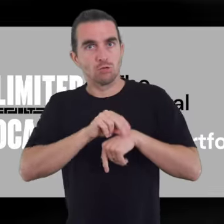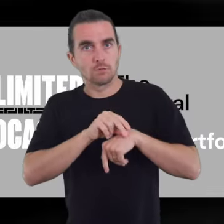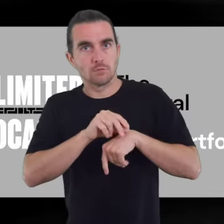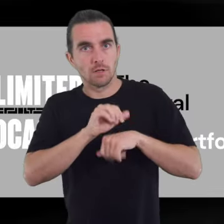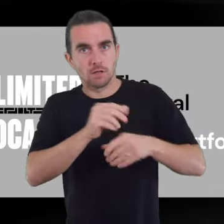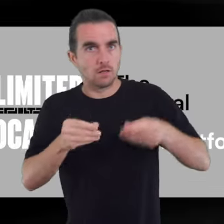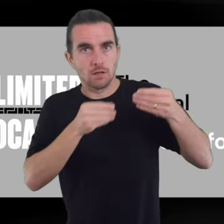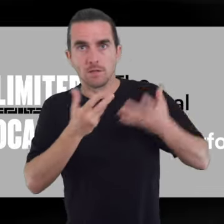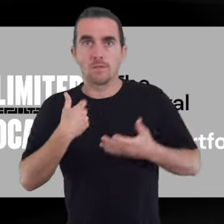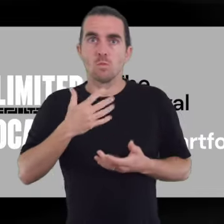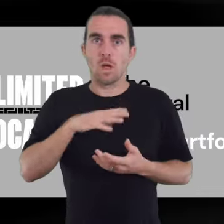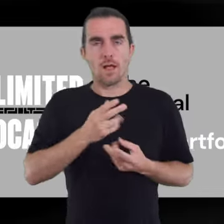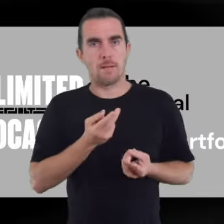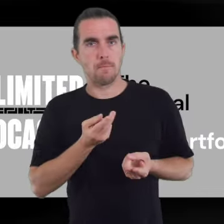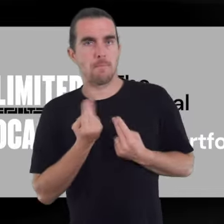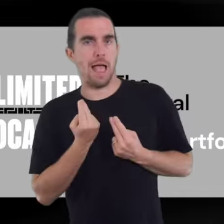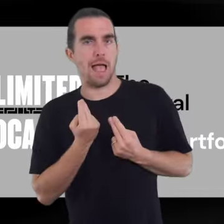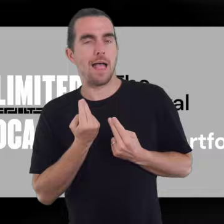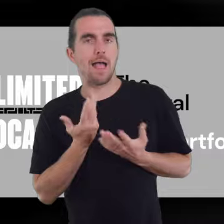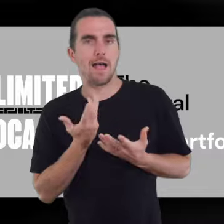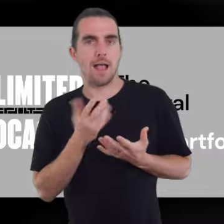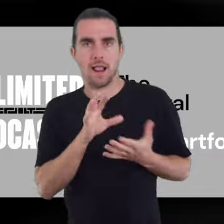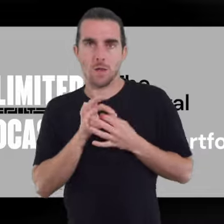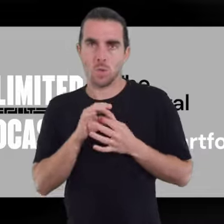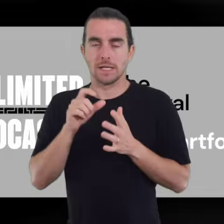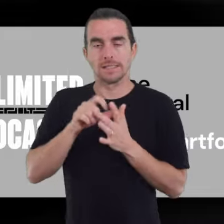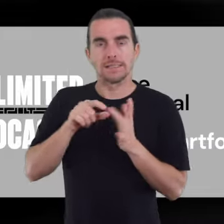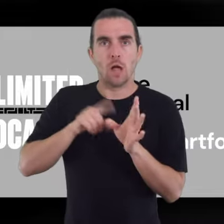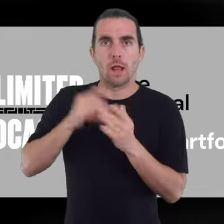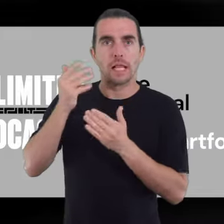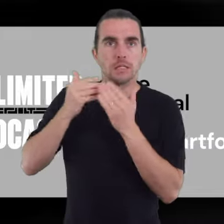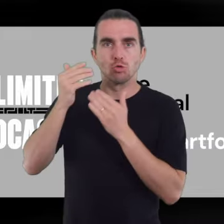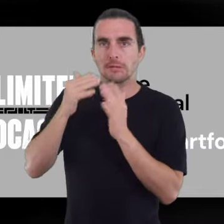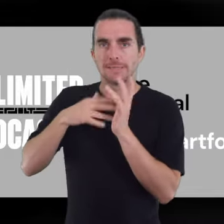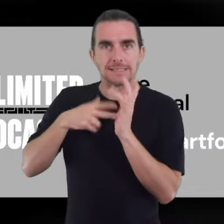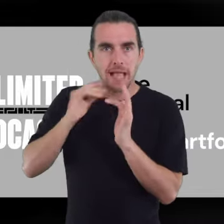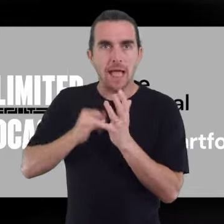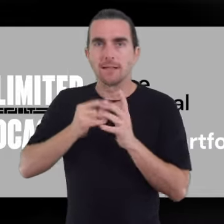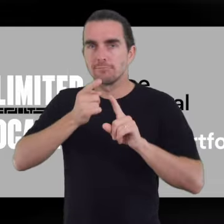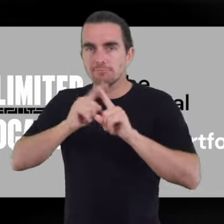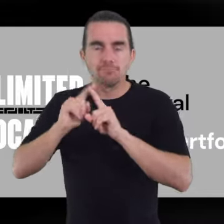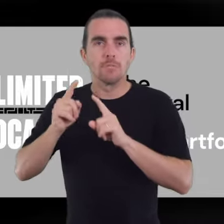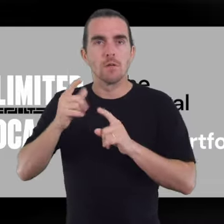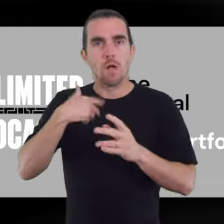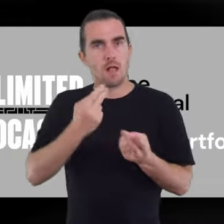I really wanted the sense of taking it back, of linking to how the DIY history of zines, of like taking back power.